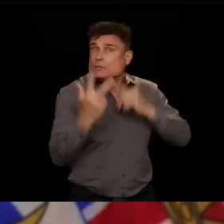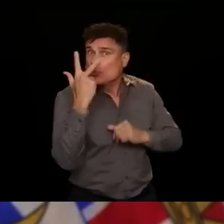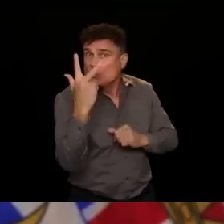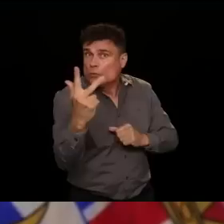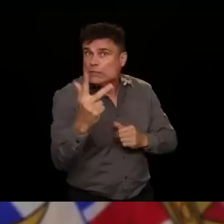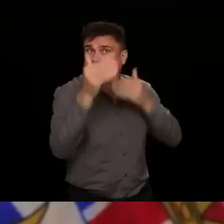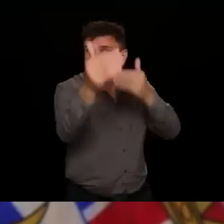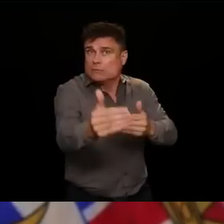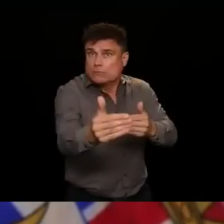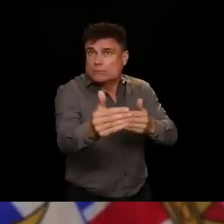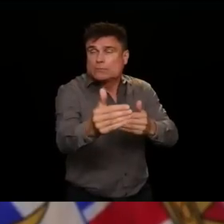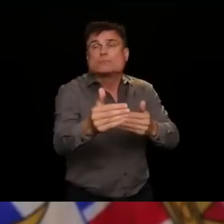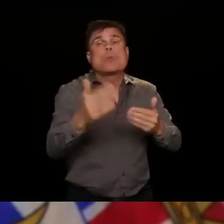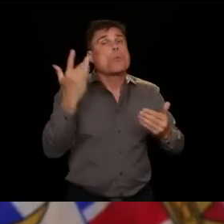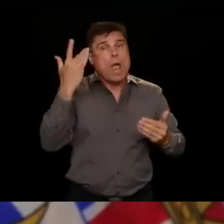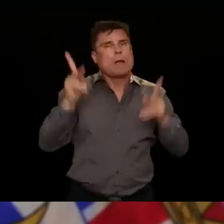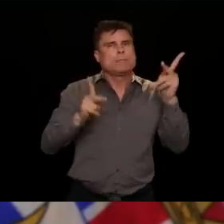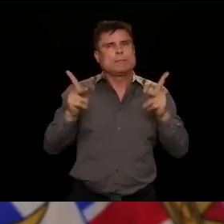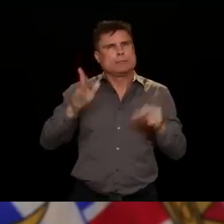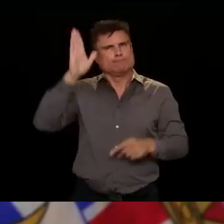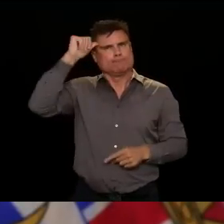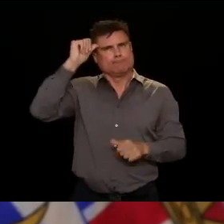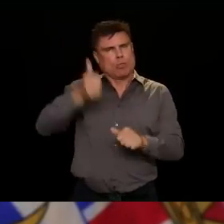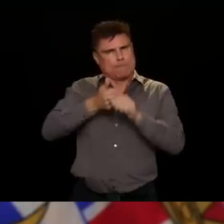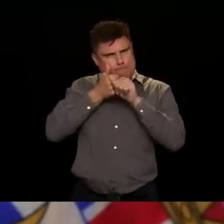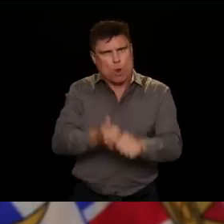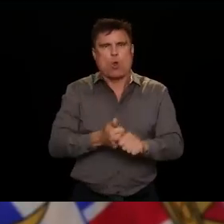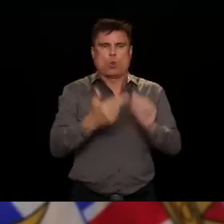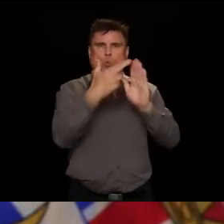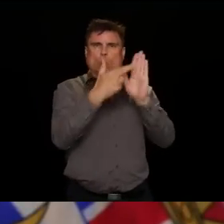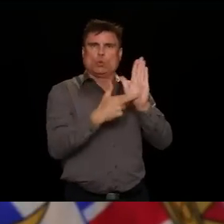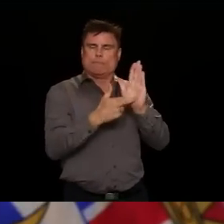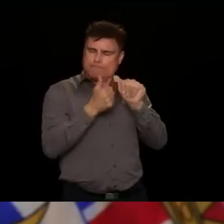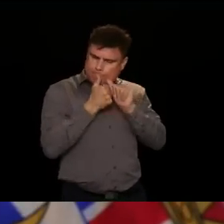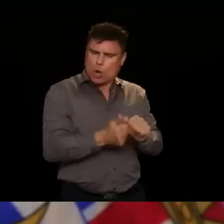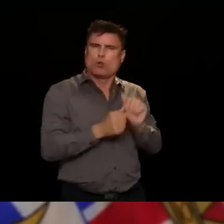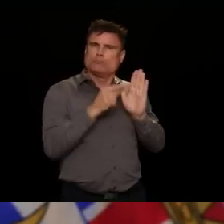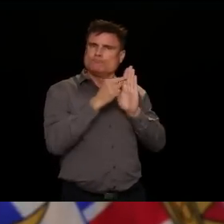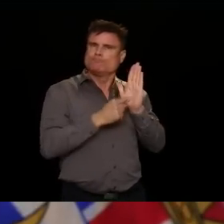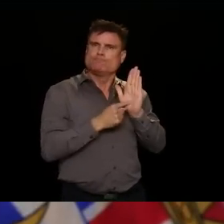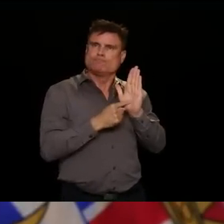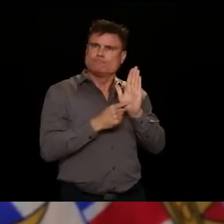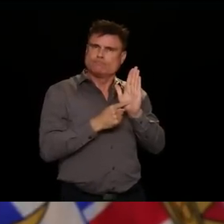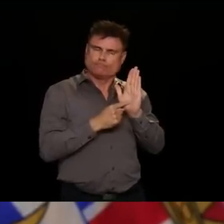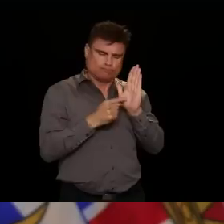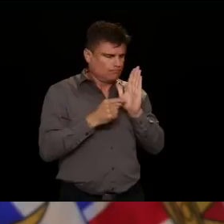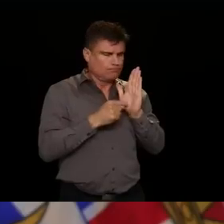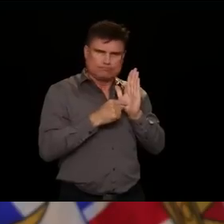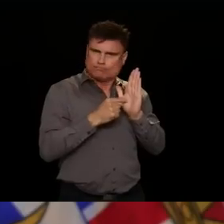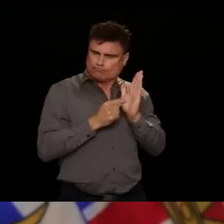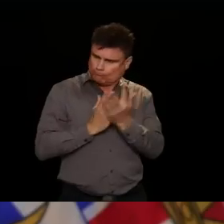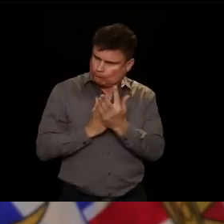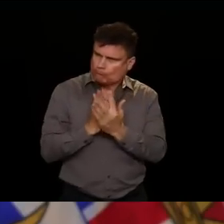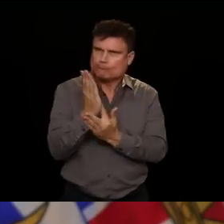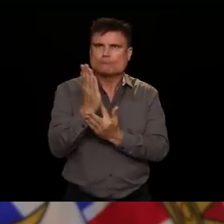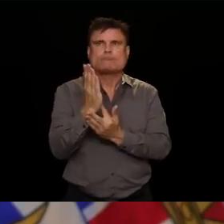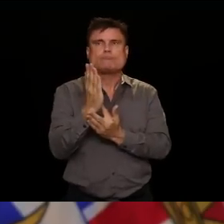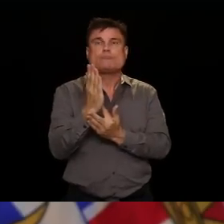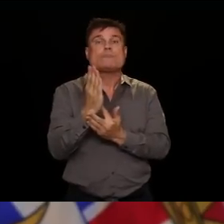If we did start to see increases in hospitalisation in particular and ICU cases, those are warning signs to us